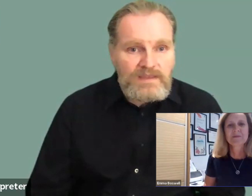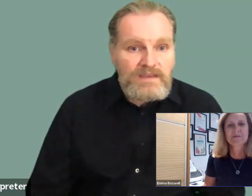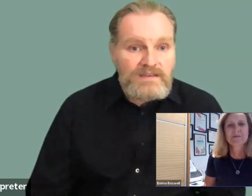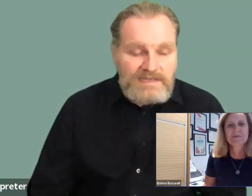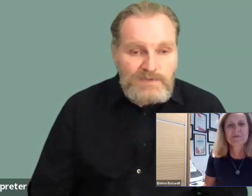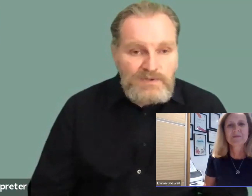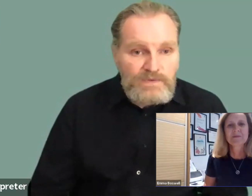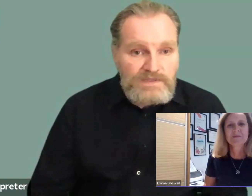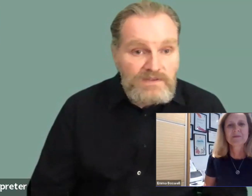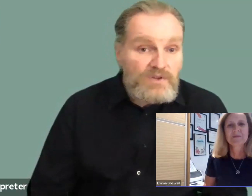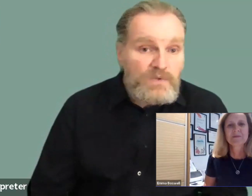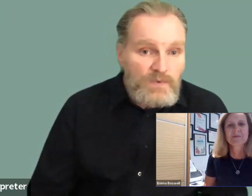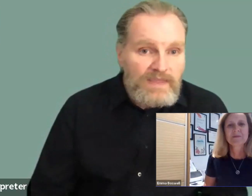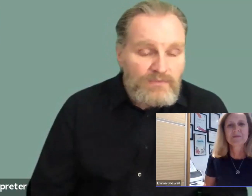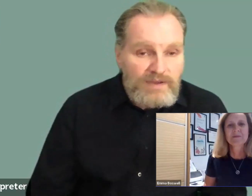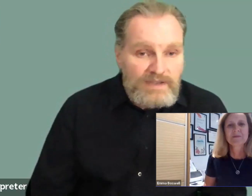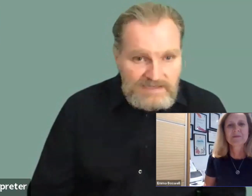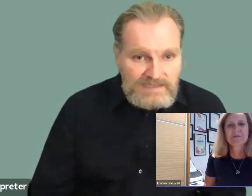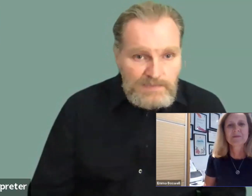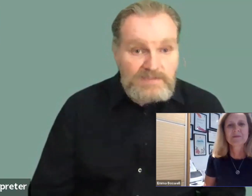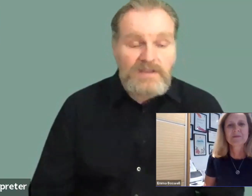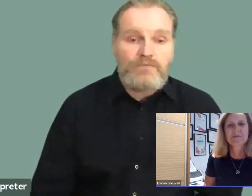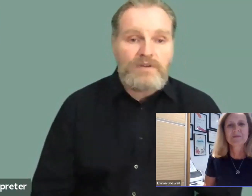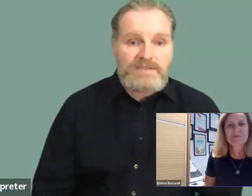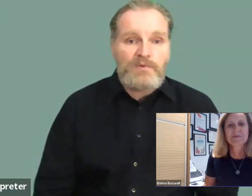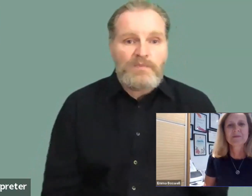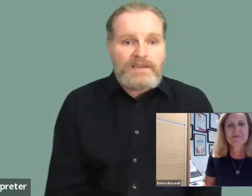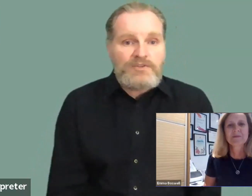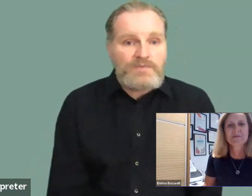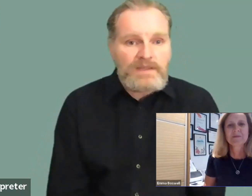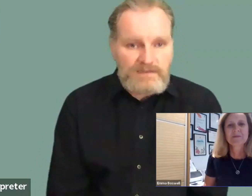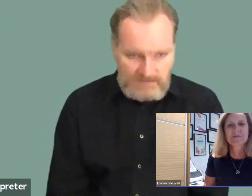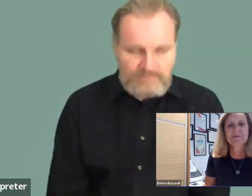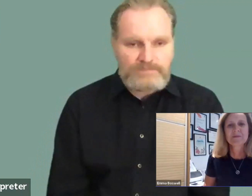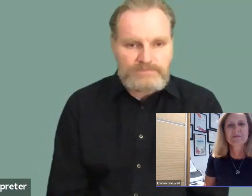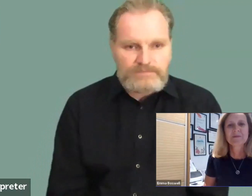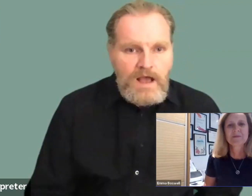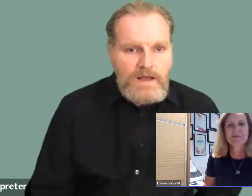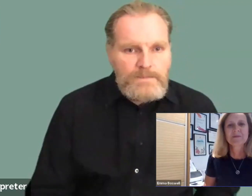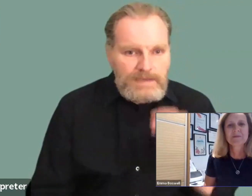the assessment officer so that you get the right assessment and the right support package in place.